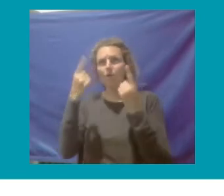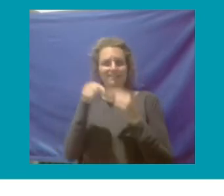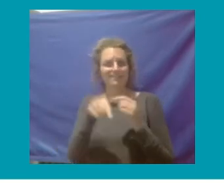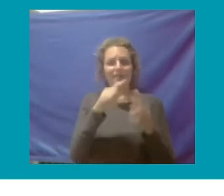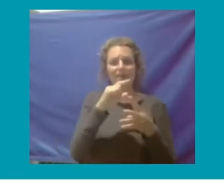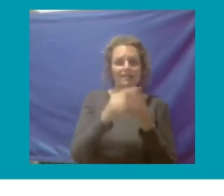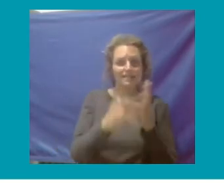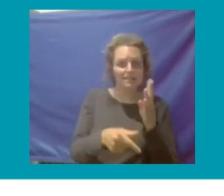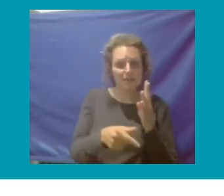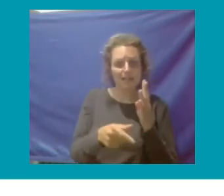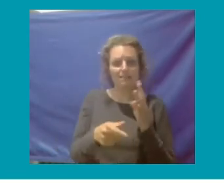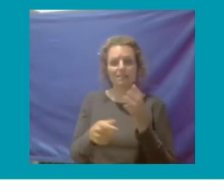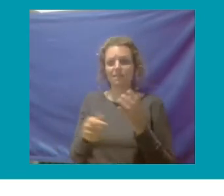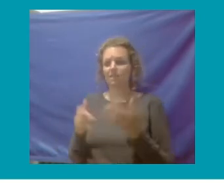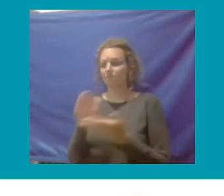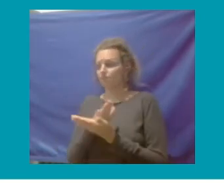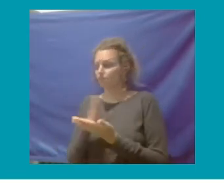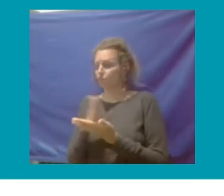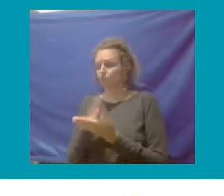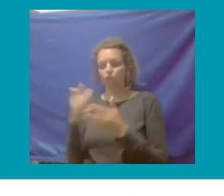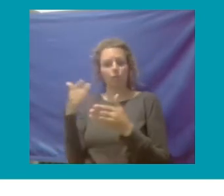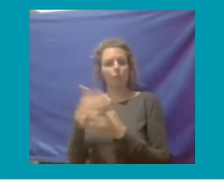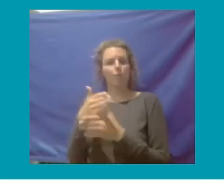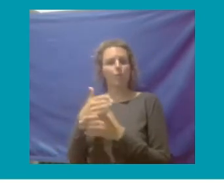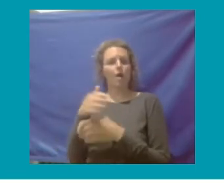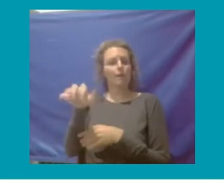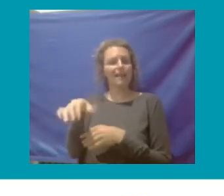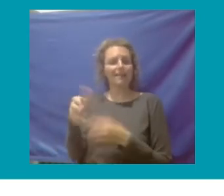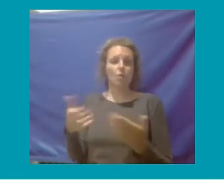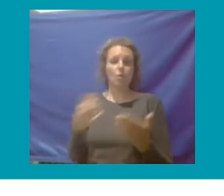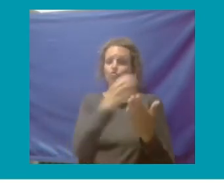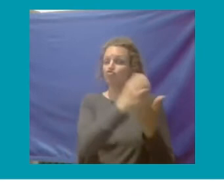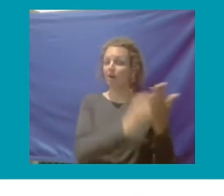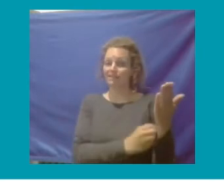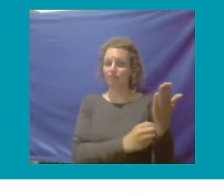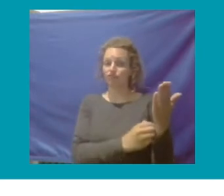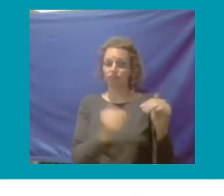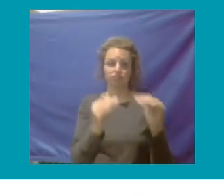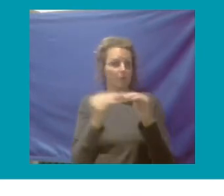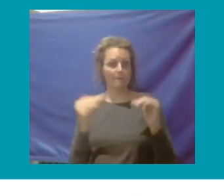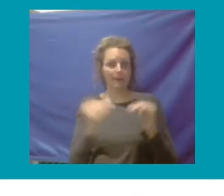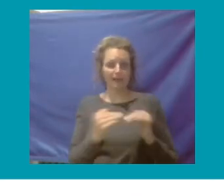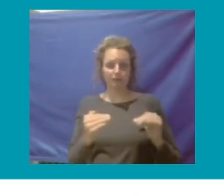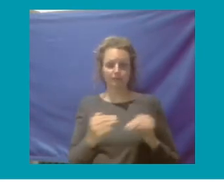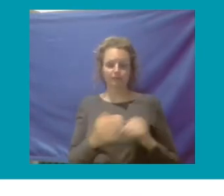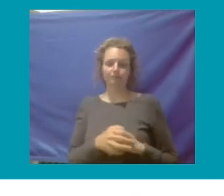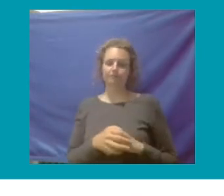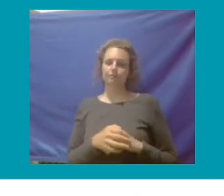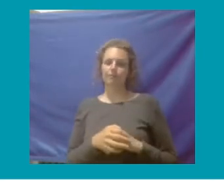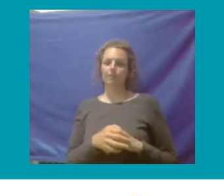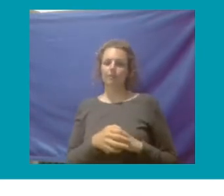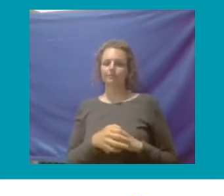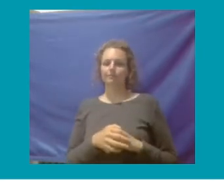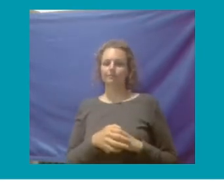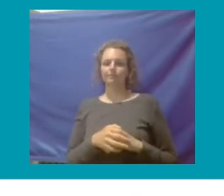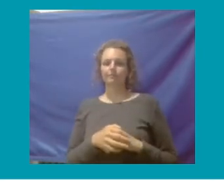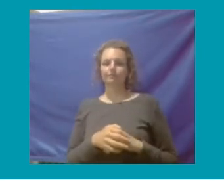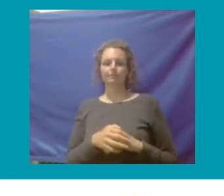They're not eligible for whatever reason. We were certainly not trying to, as Toby said earlier, on pinch, anybody's candidates. We're not